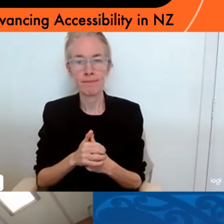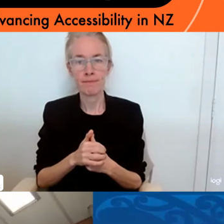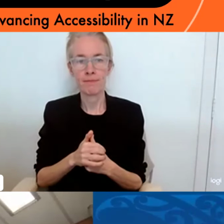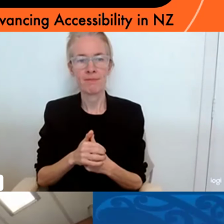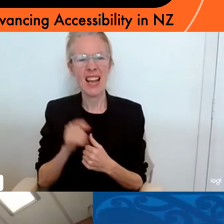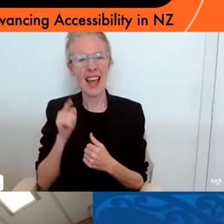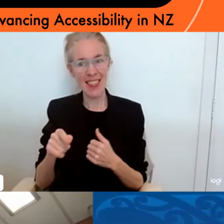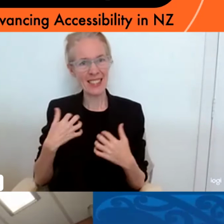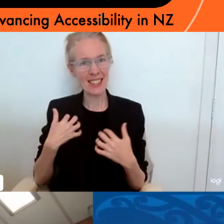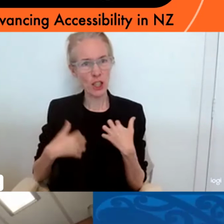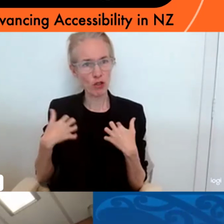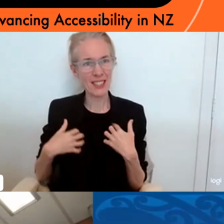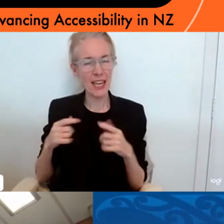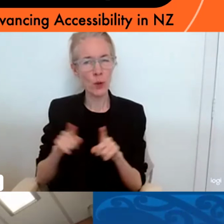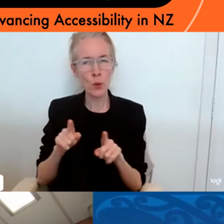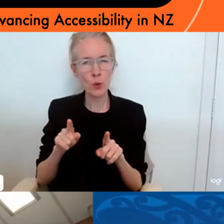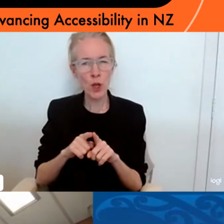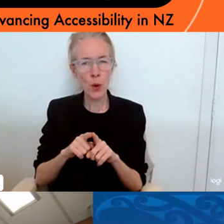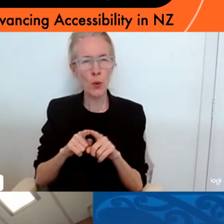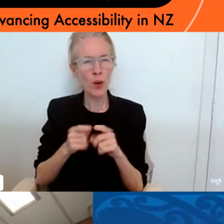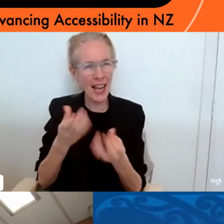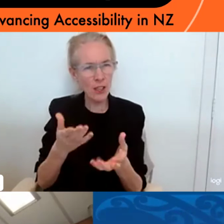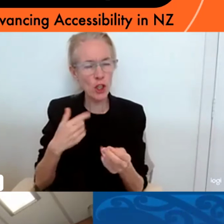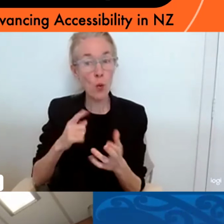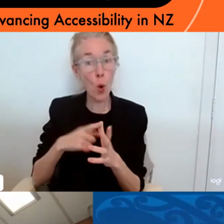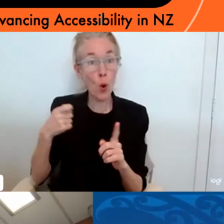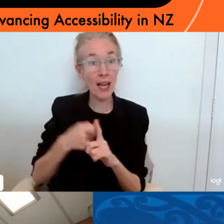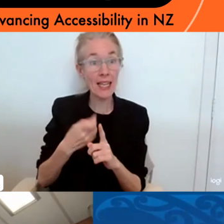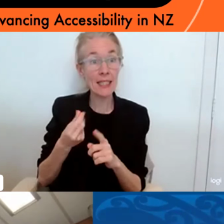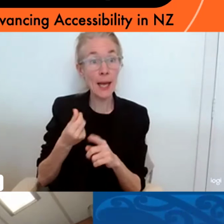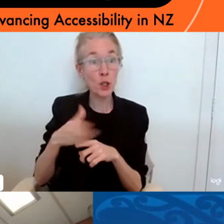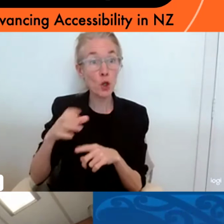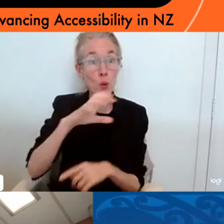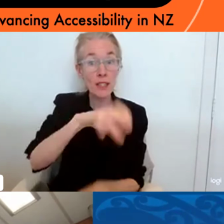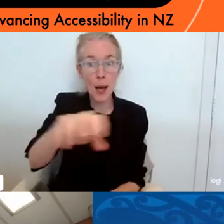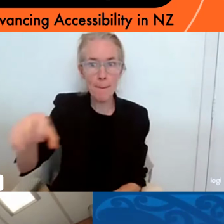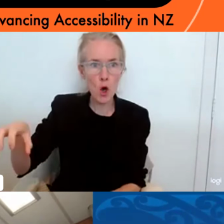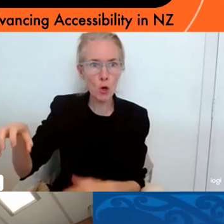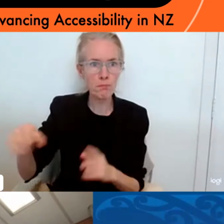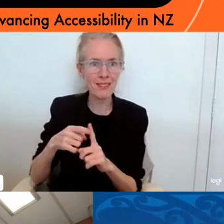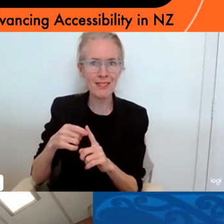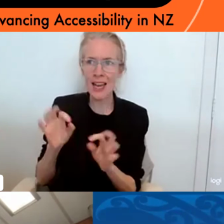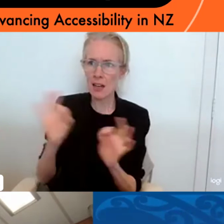new suburbs in Auckland completely missing any accessible housing.